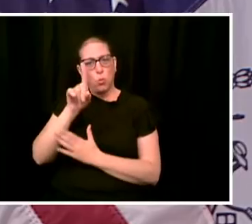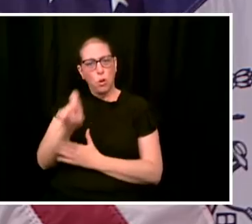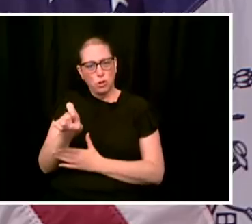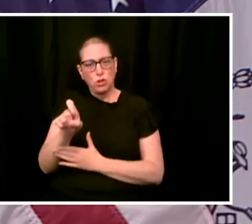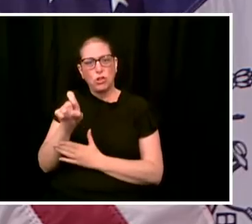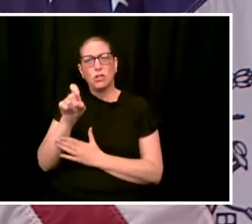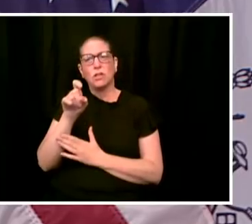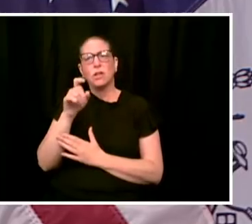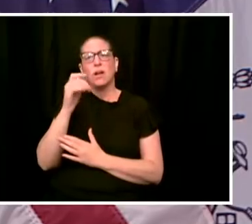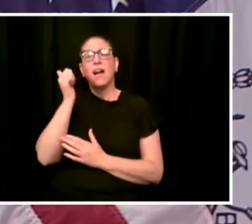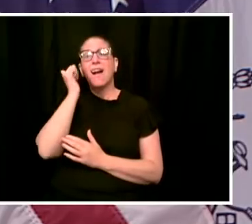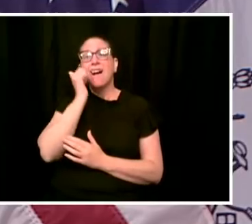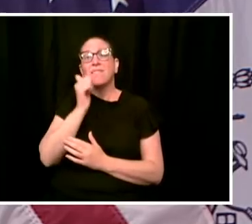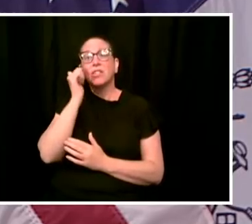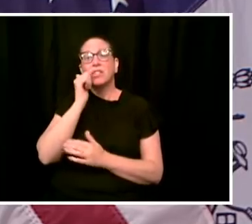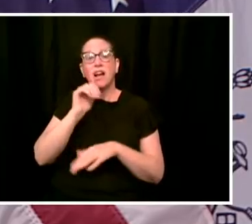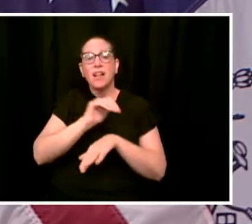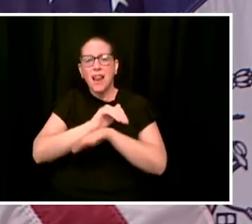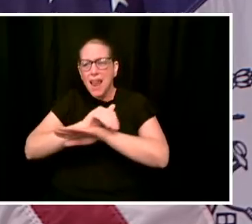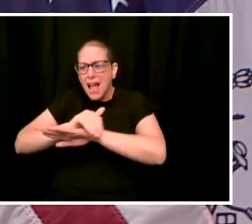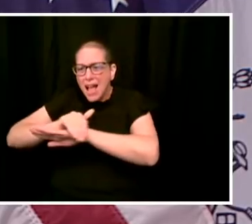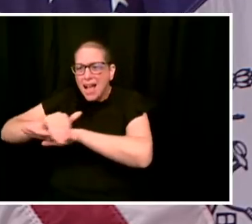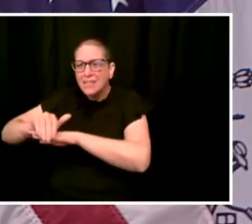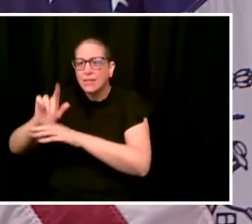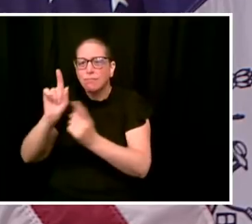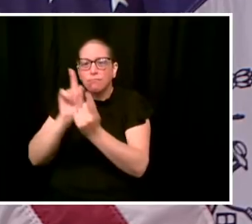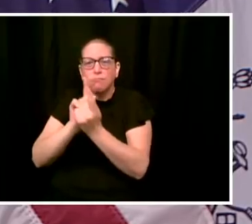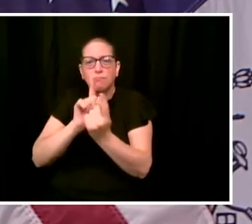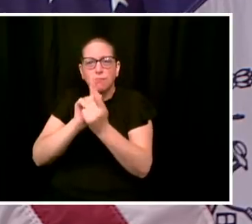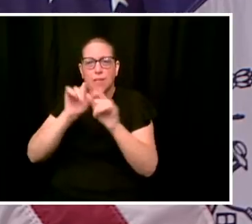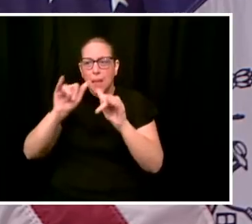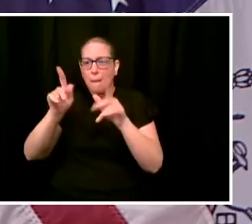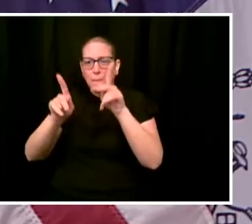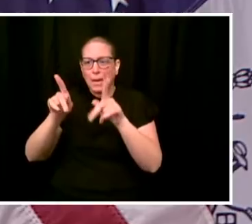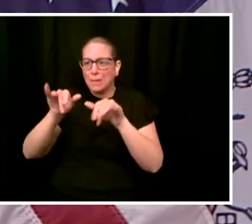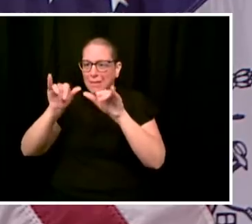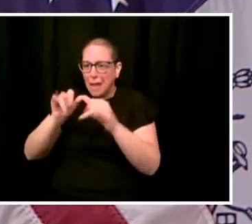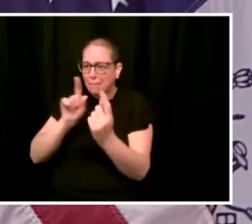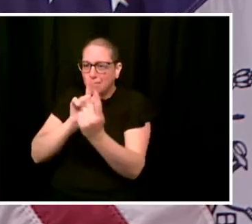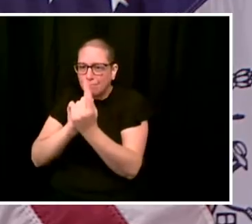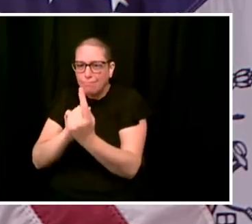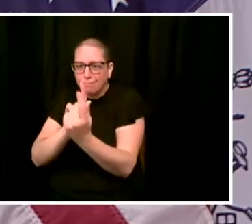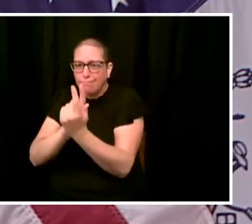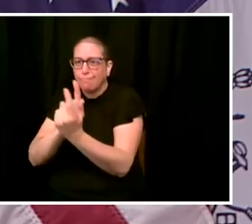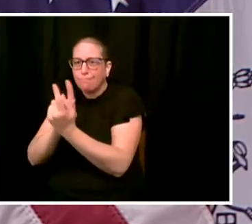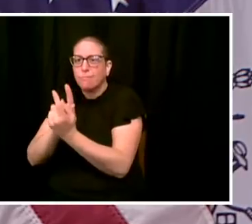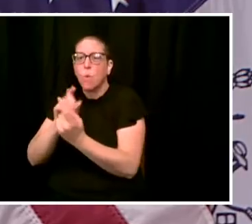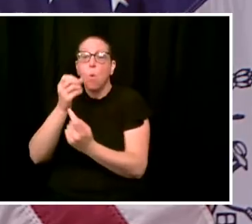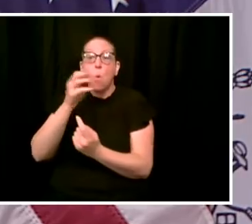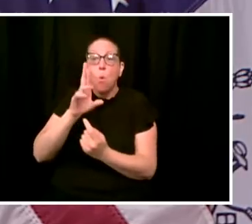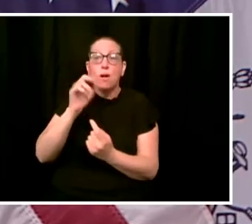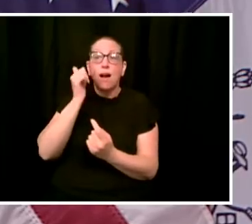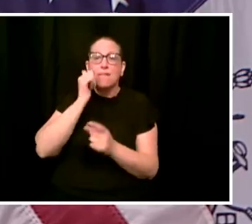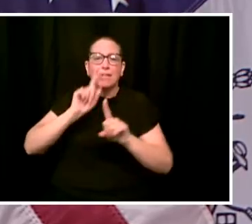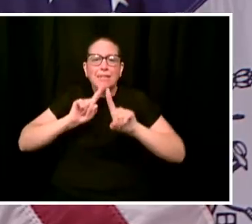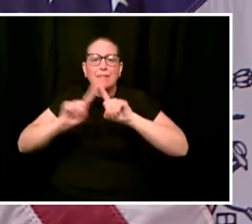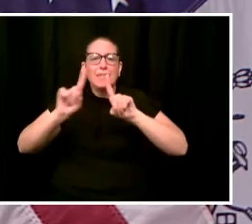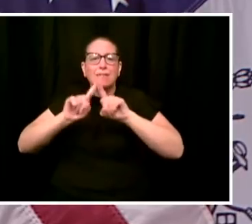IS ACR UCIAL ONE ALWAYS. ARE WE REACHING THE SAME PEOPLE OVER AND OVER OR REACHING DIFFERENT POPELE?